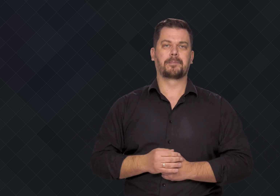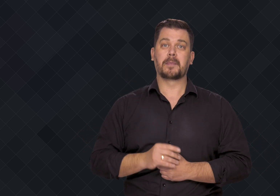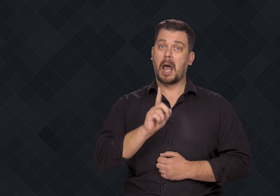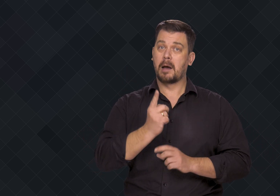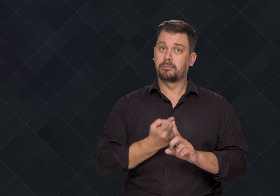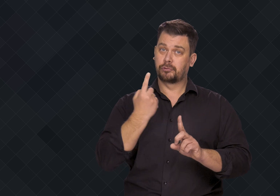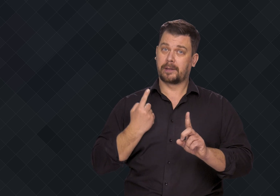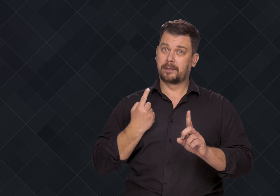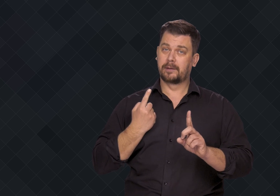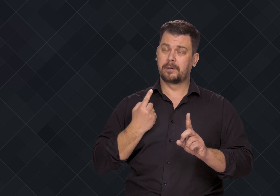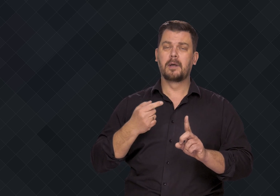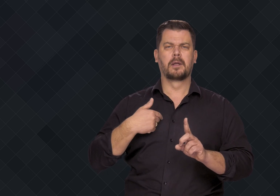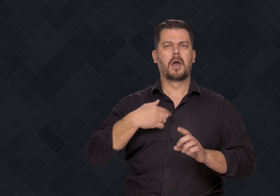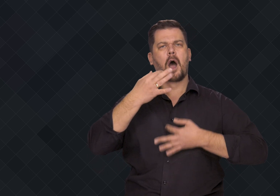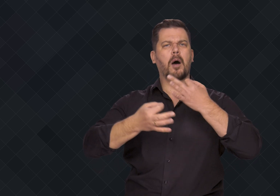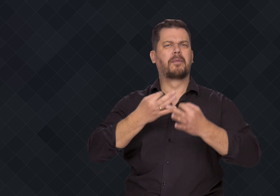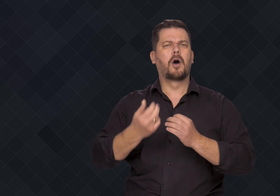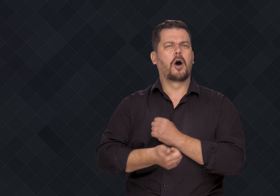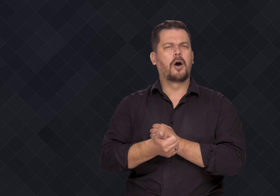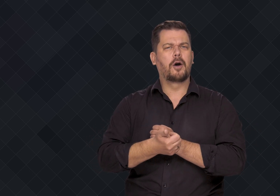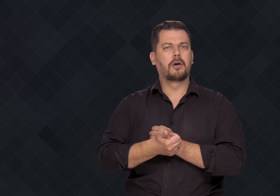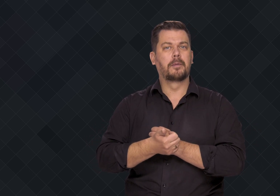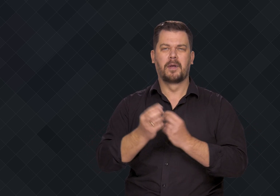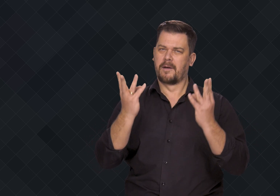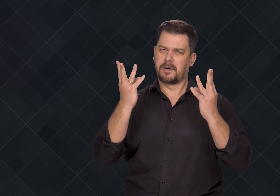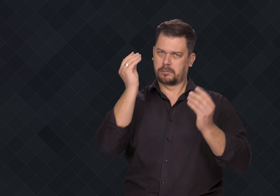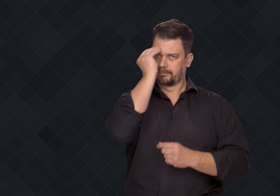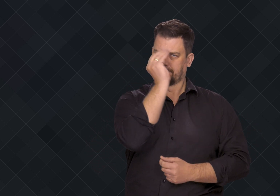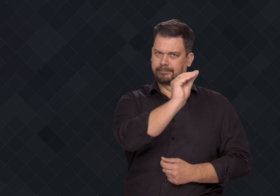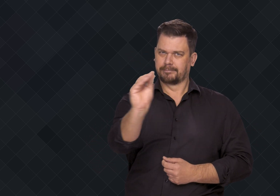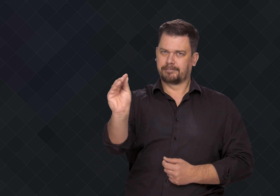But before we start explaining what it's all about, an important note: